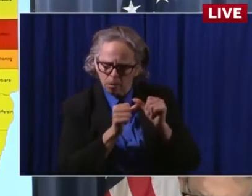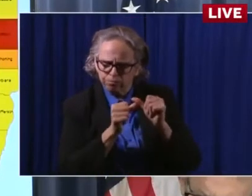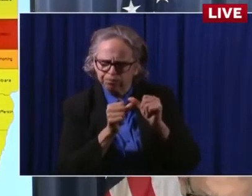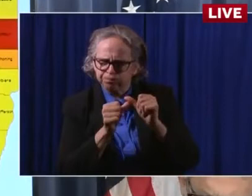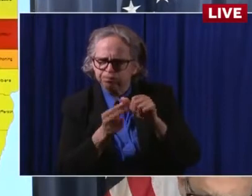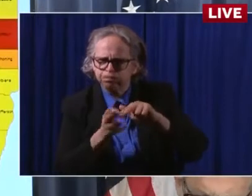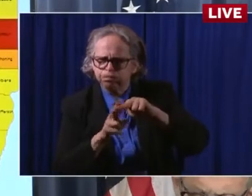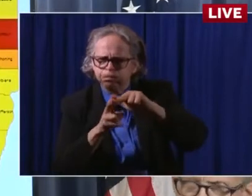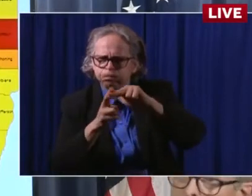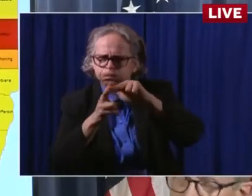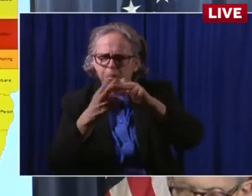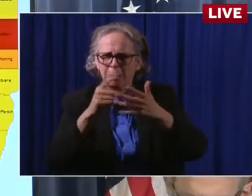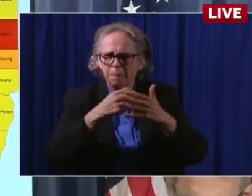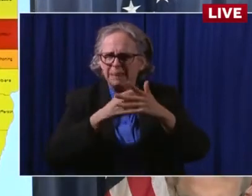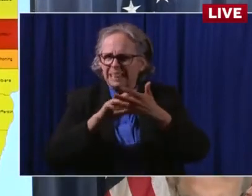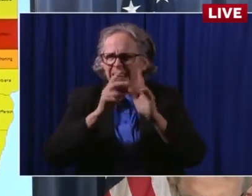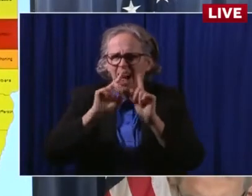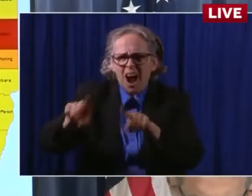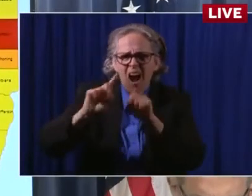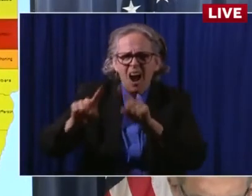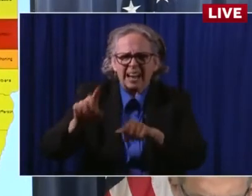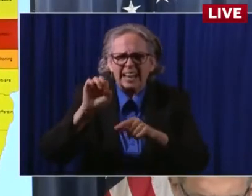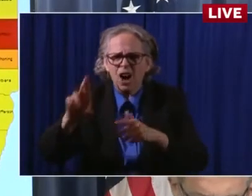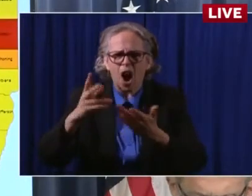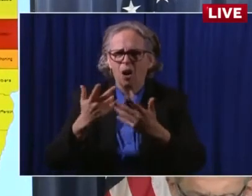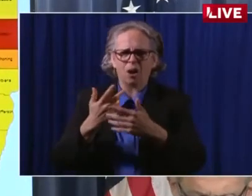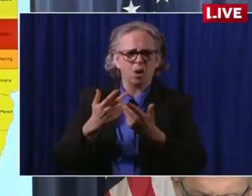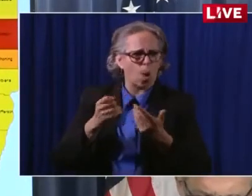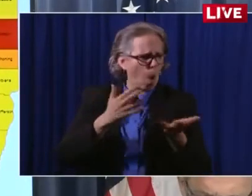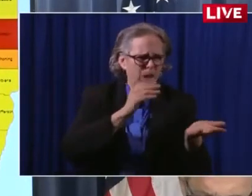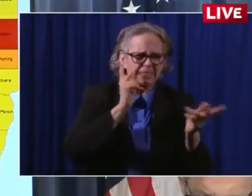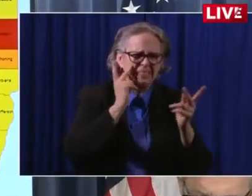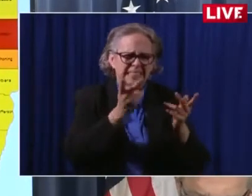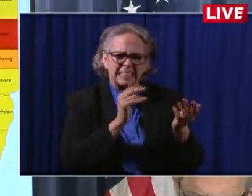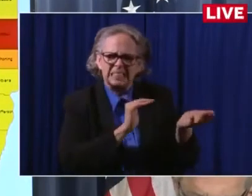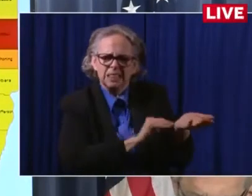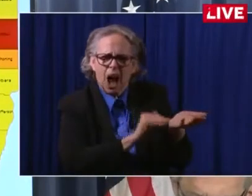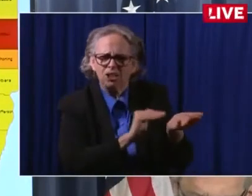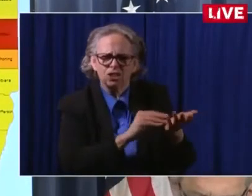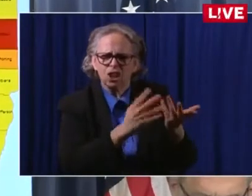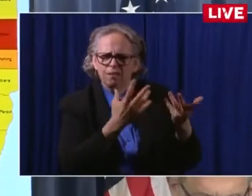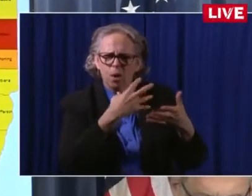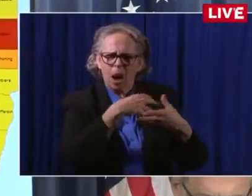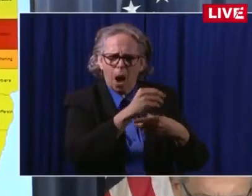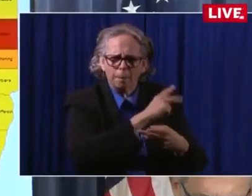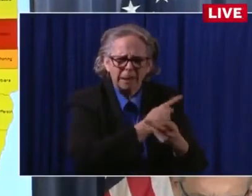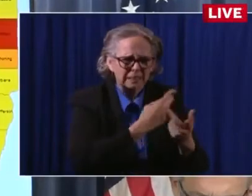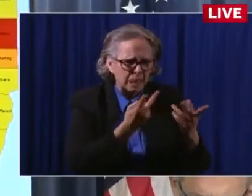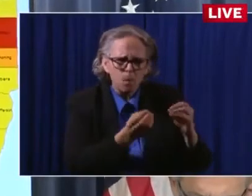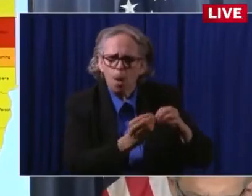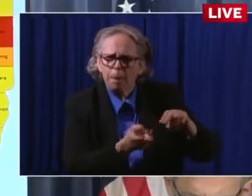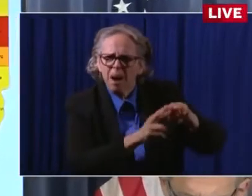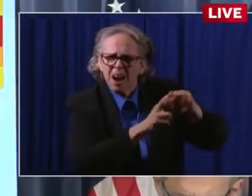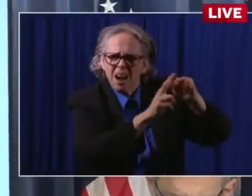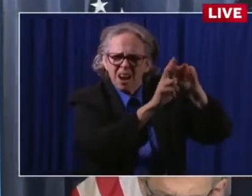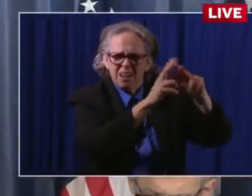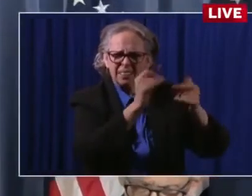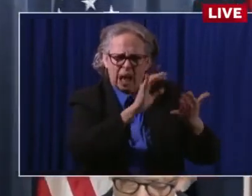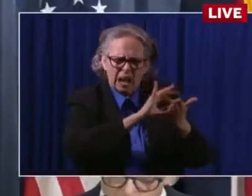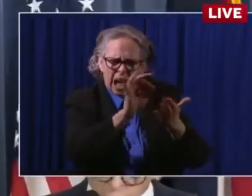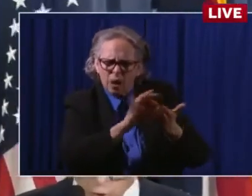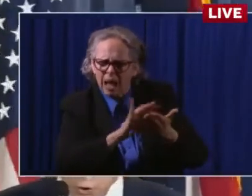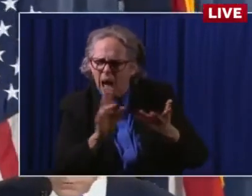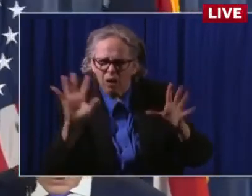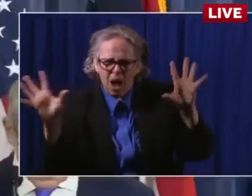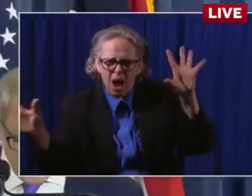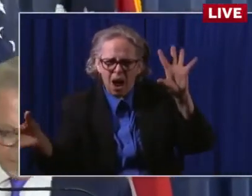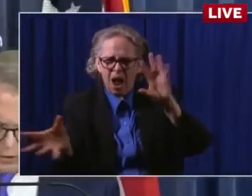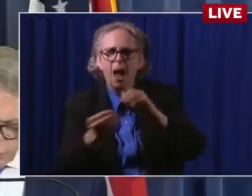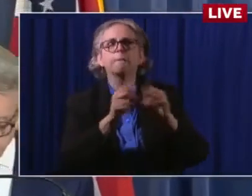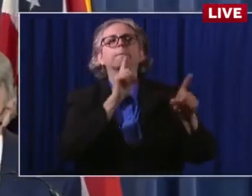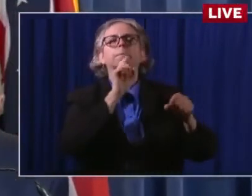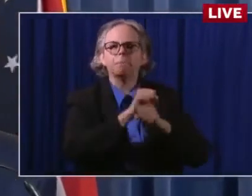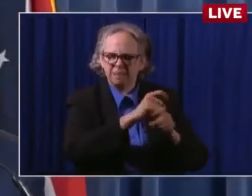ANOTHER GROUP OF INDICATORS LOOKS AT SYMPTOMS THEY LOOK FOR SUSTAINED INCREASE IN EMERGENCY DEPARTMENT VISITS, SUSTAINED INCREASE IN OUTPATIENT VISITS, SUCH AS PEOPLE GOING TO SEE